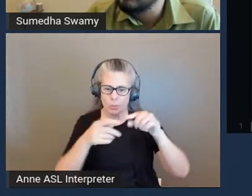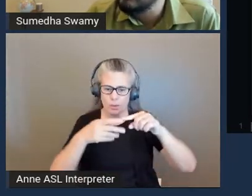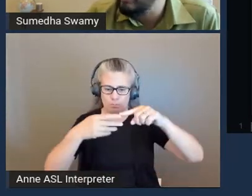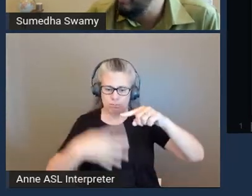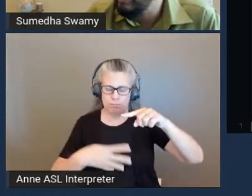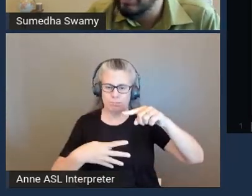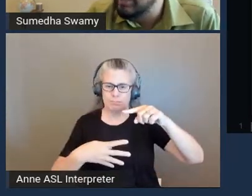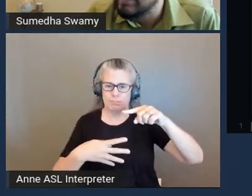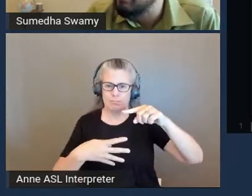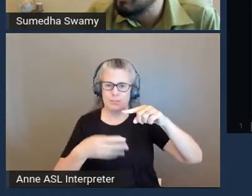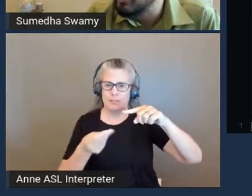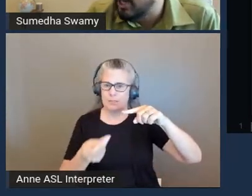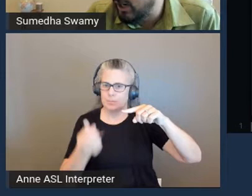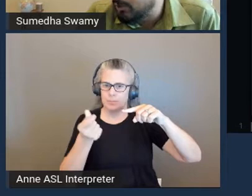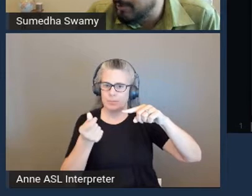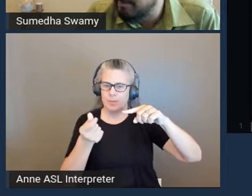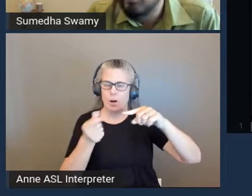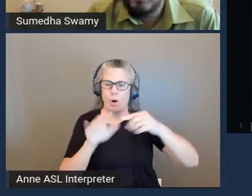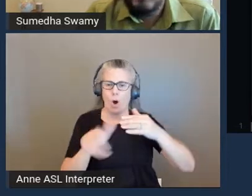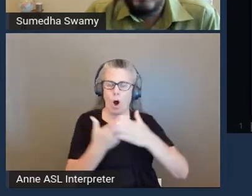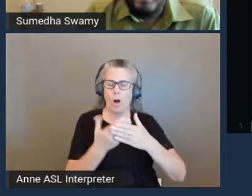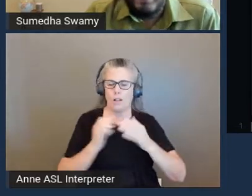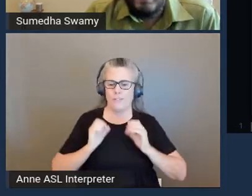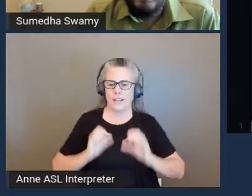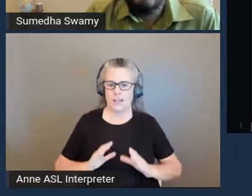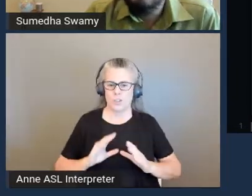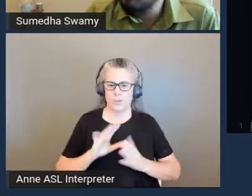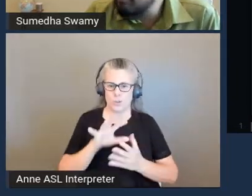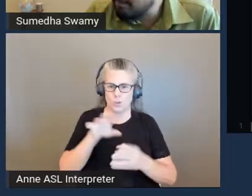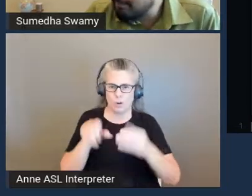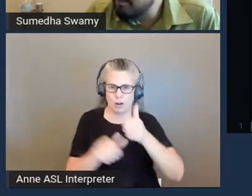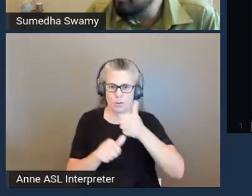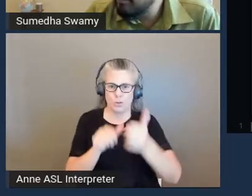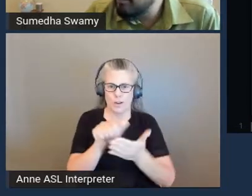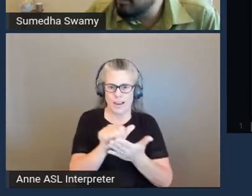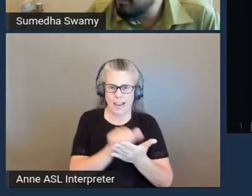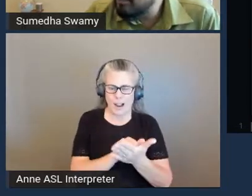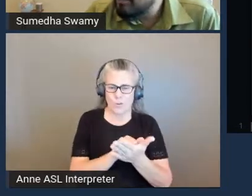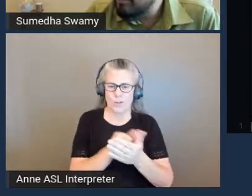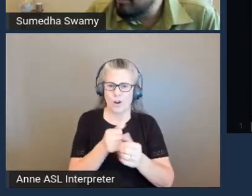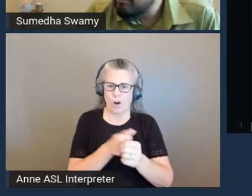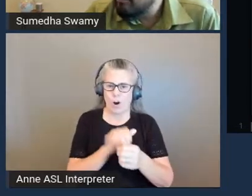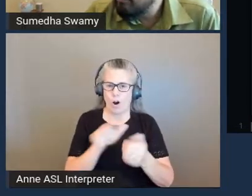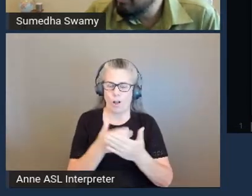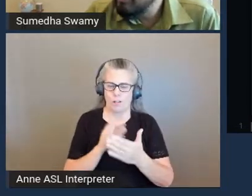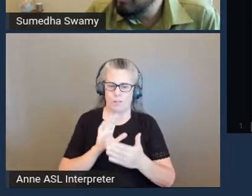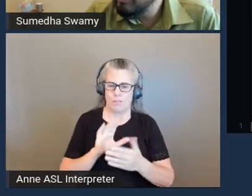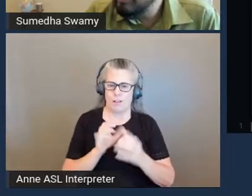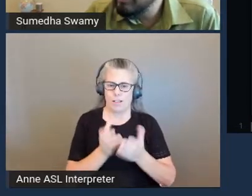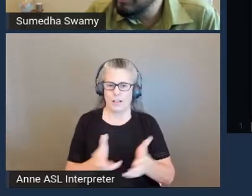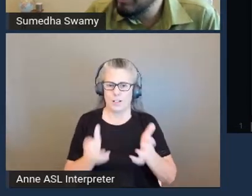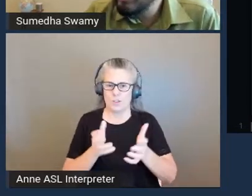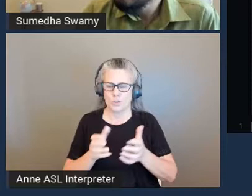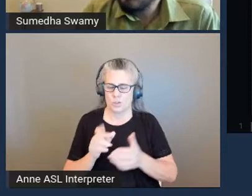within a customer's account. Is the EMR like the most popular one that people are using?